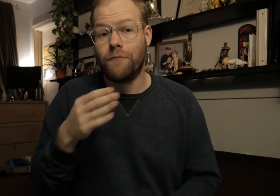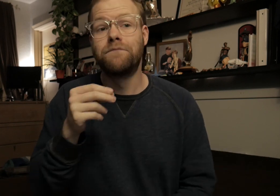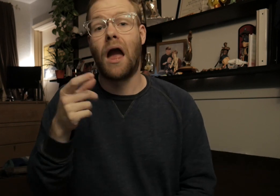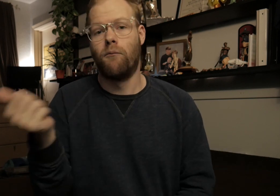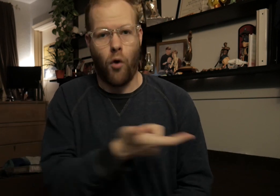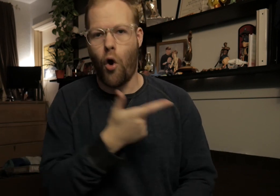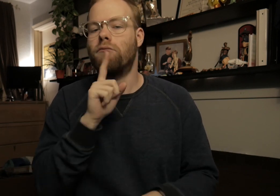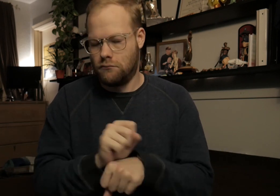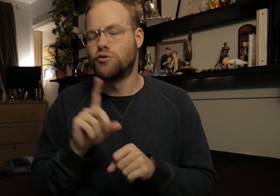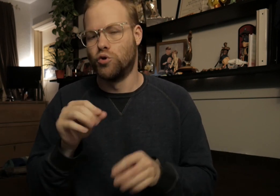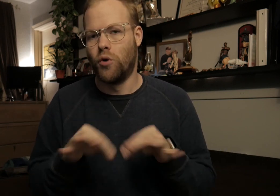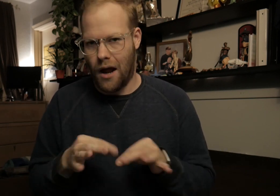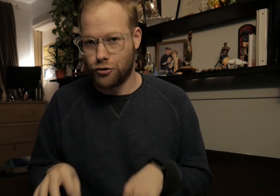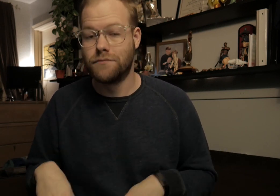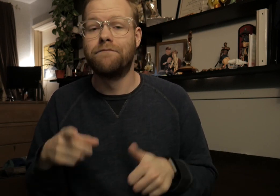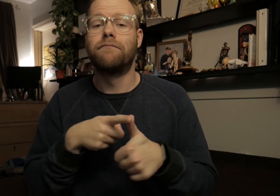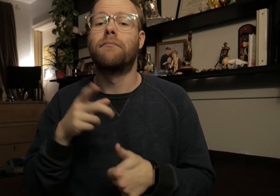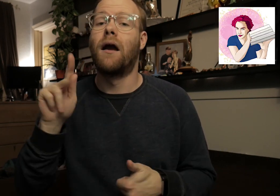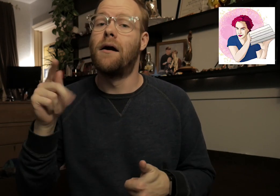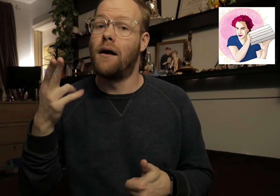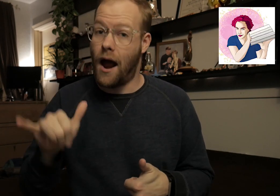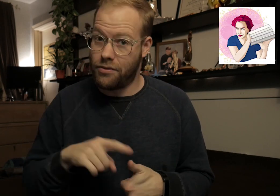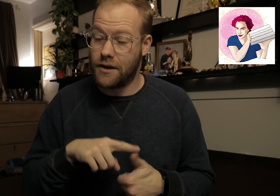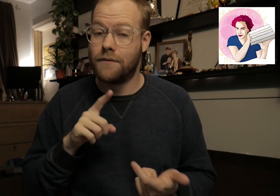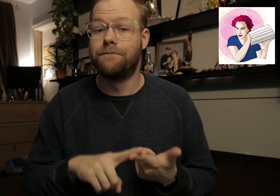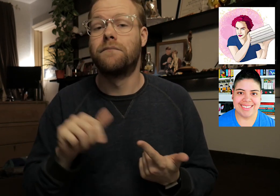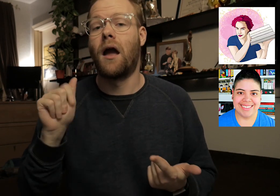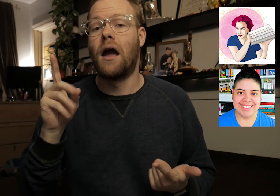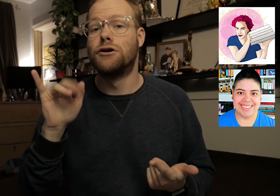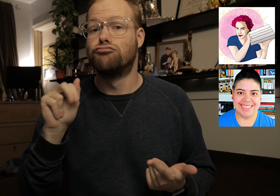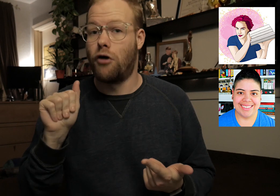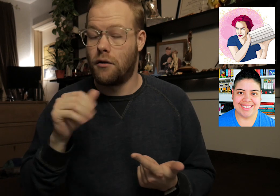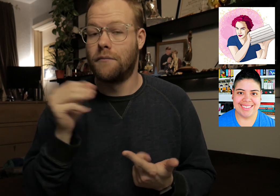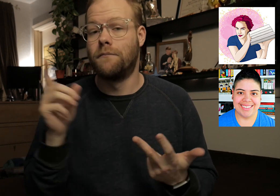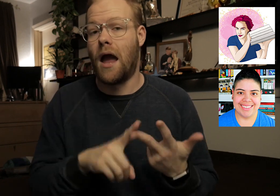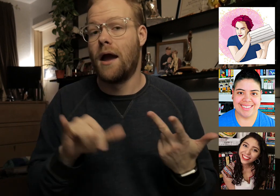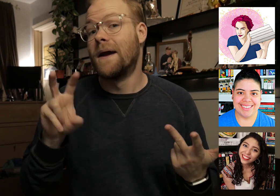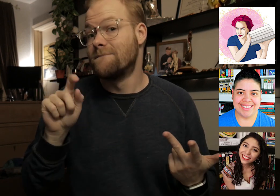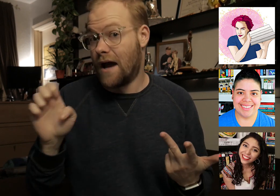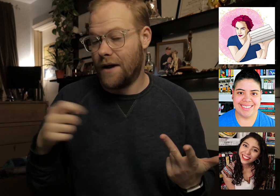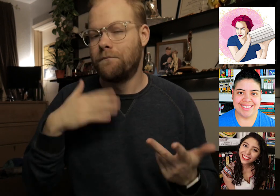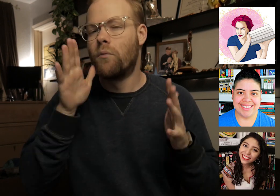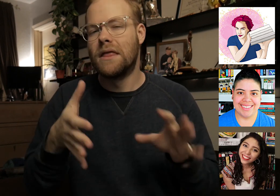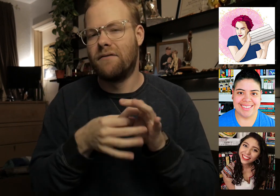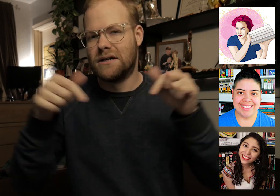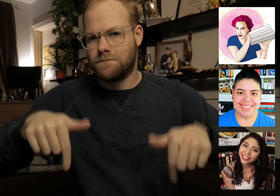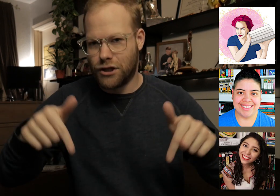And they all do caption. Kathy, Adriana, and Yvette. I will leave links below.